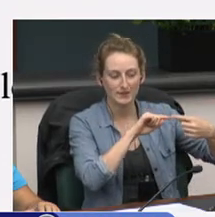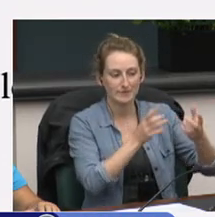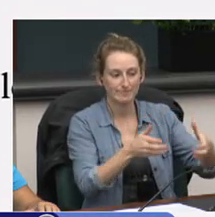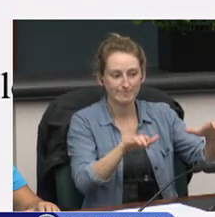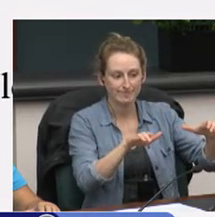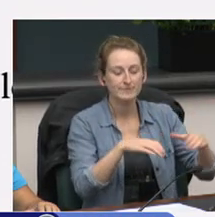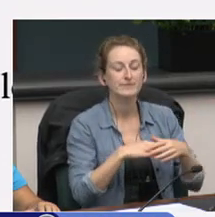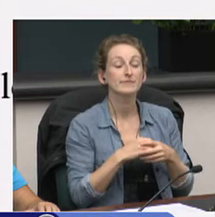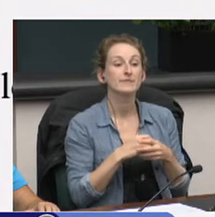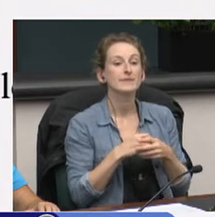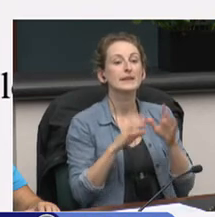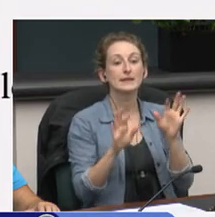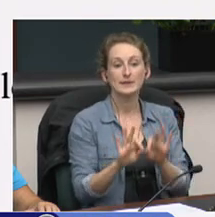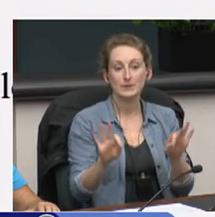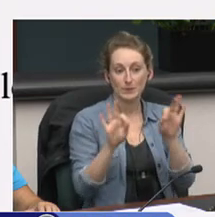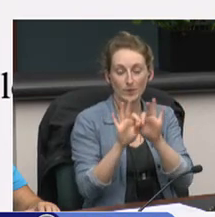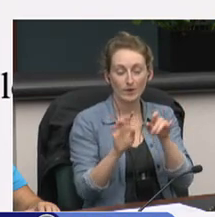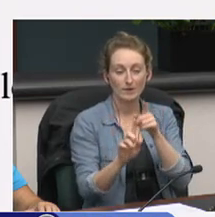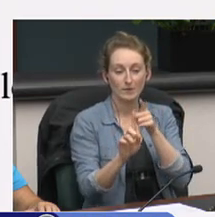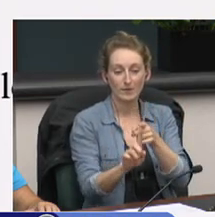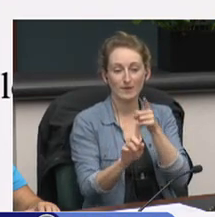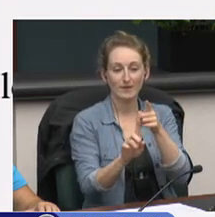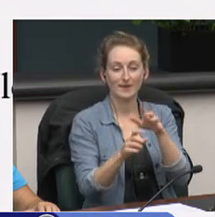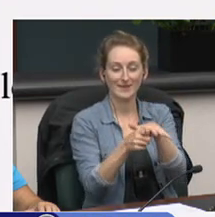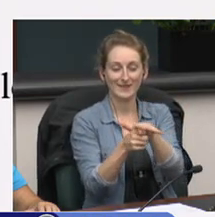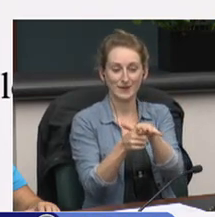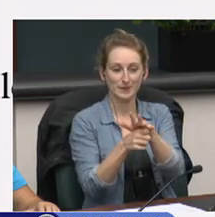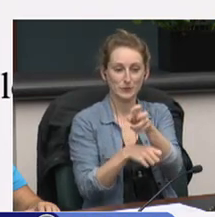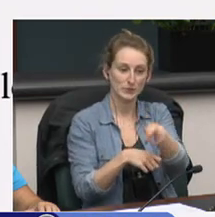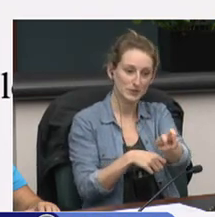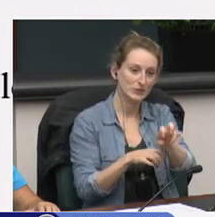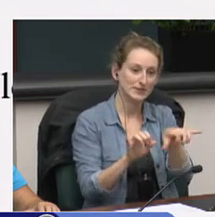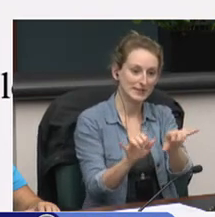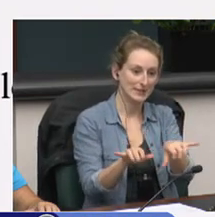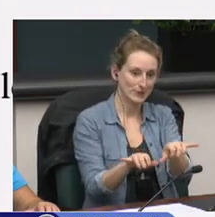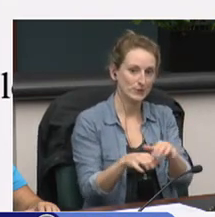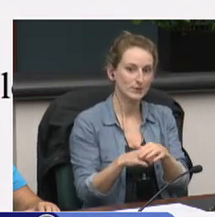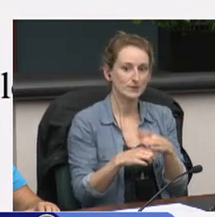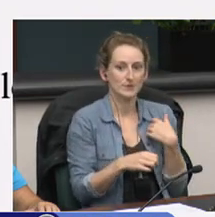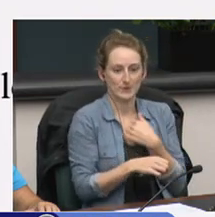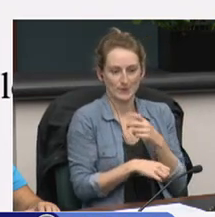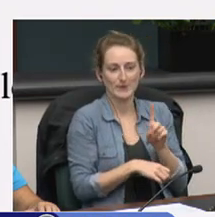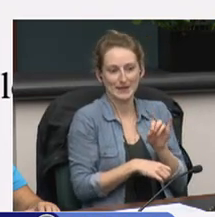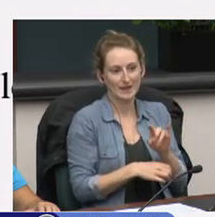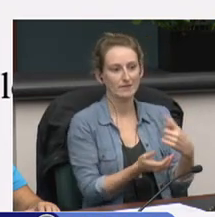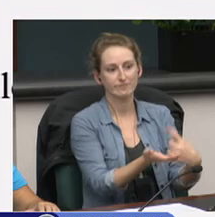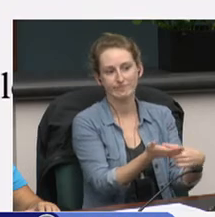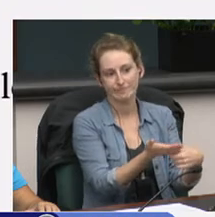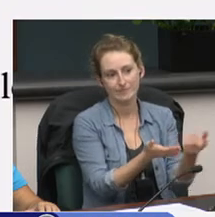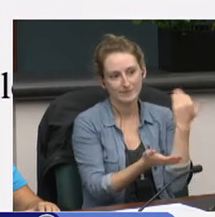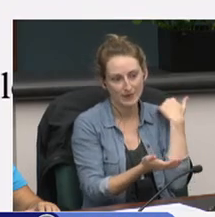neighborhood transition standards and this has been talked about several times again when you're looking at some of the neighborhoods that are adjacent to